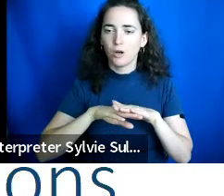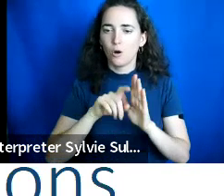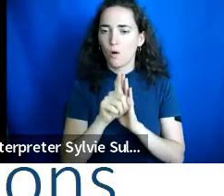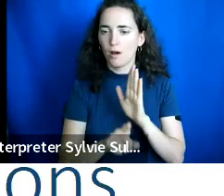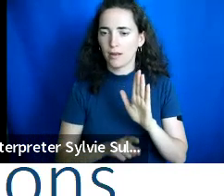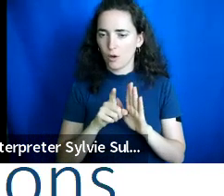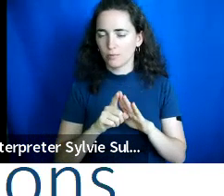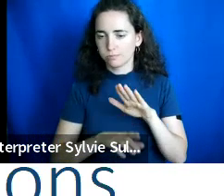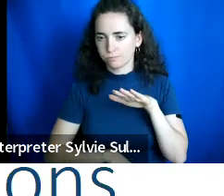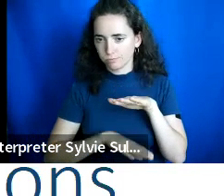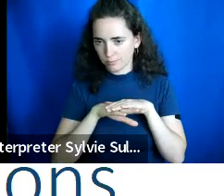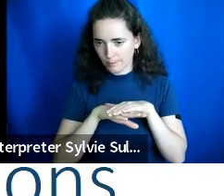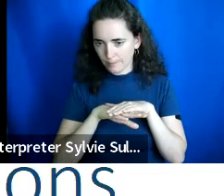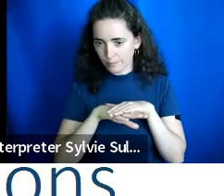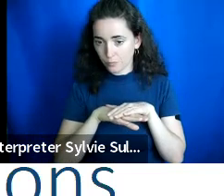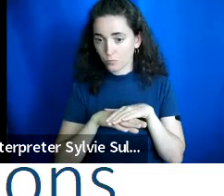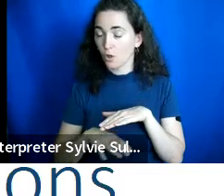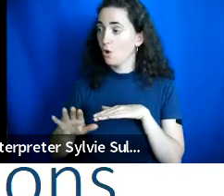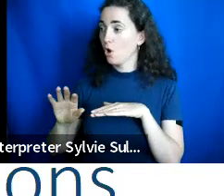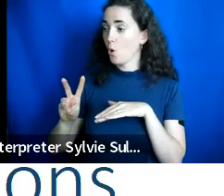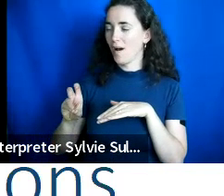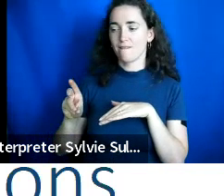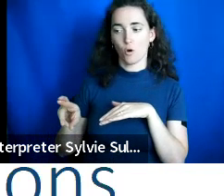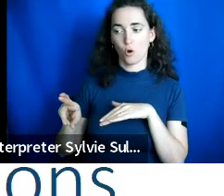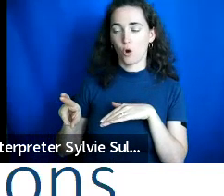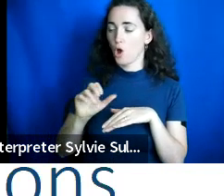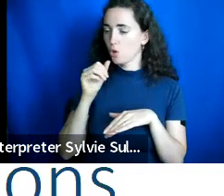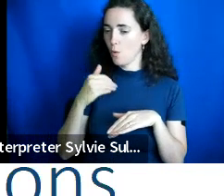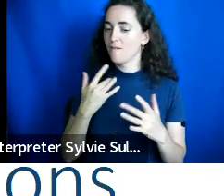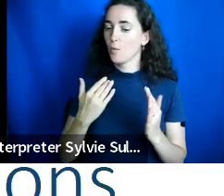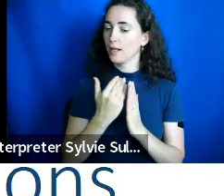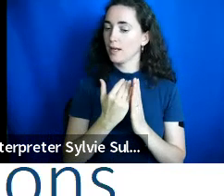So while there's no wait for this waiver there's no waiting list.